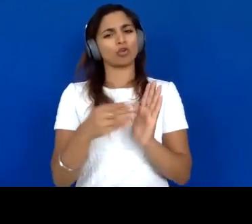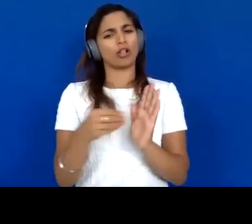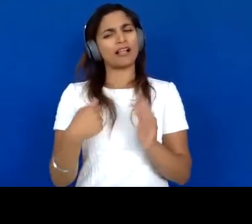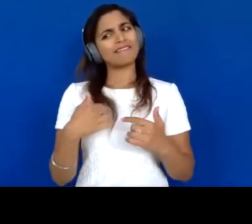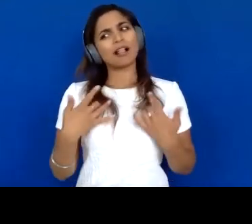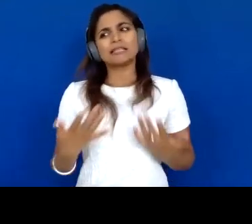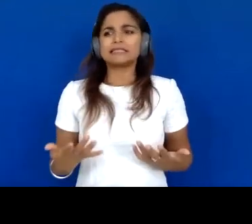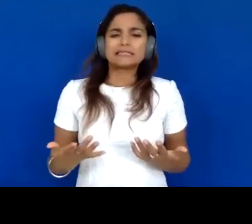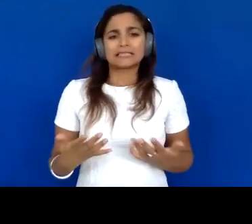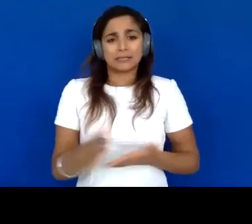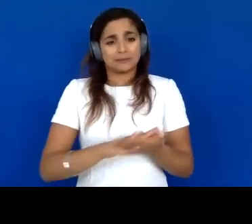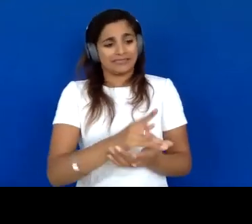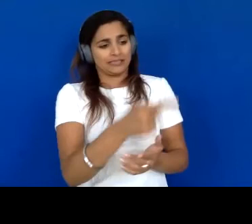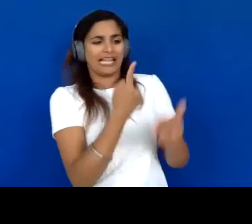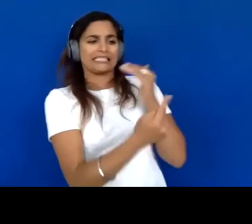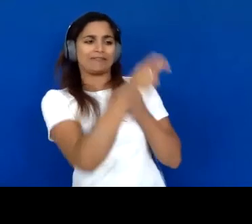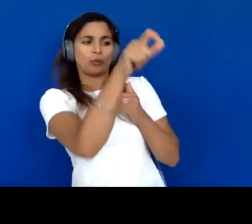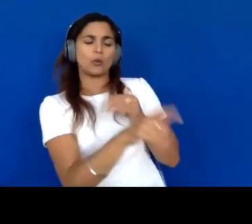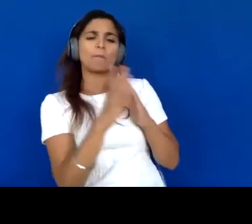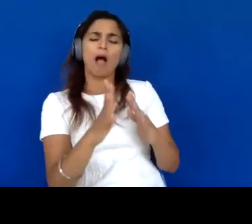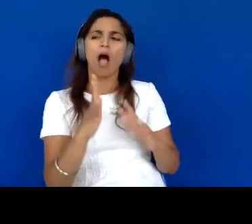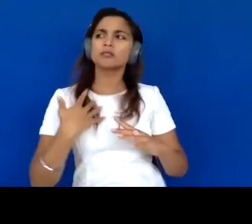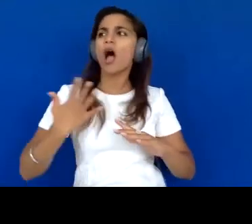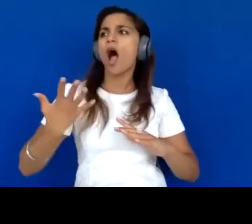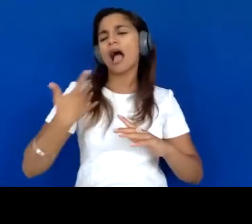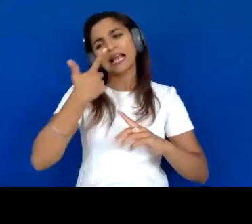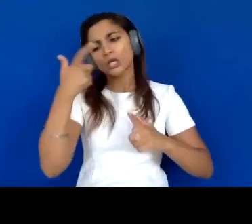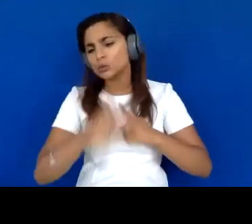to overcome their disability or just seed and where the disabled body becomes